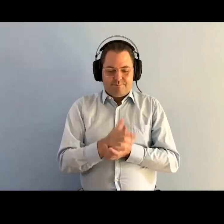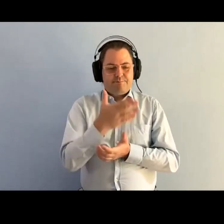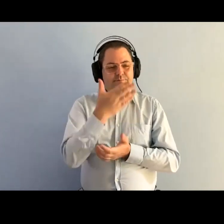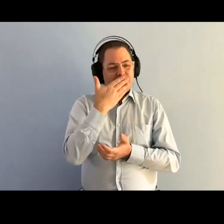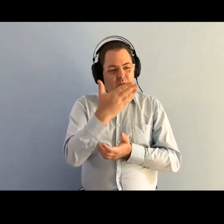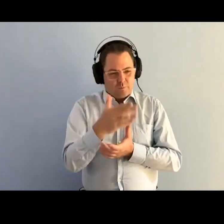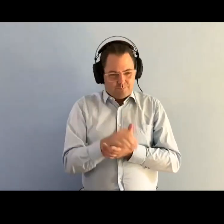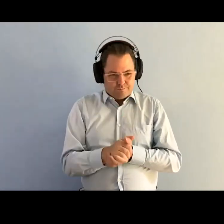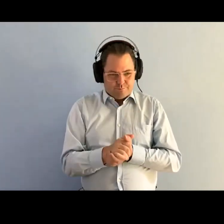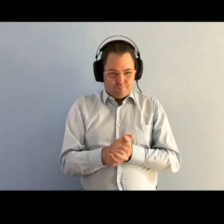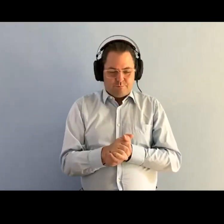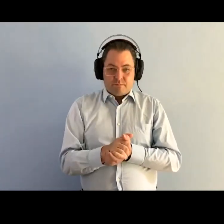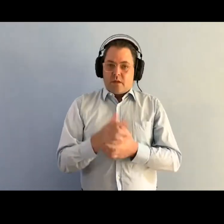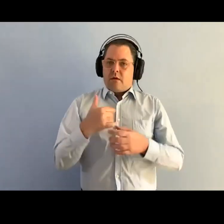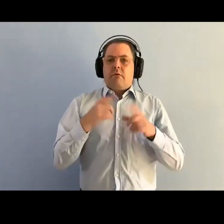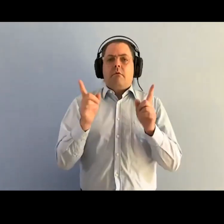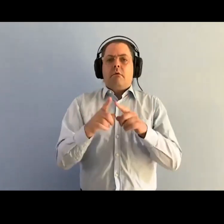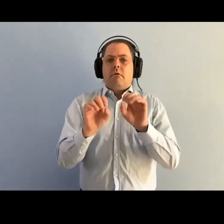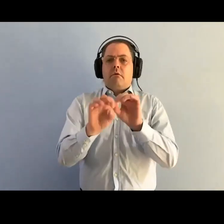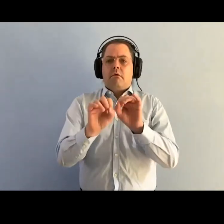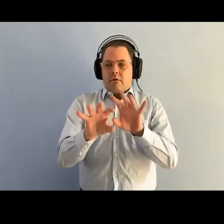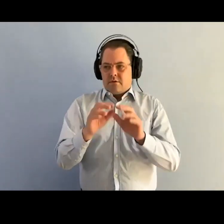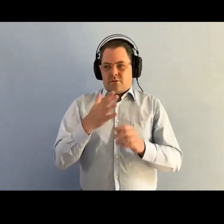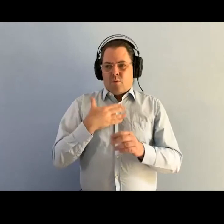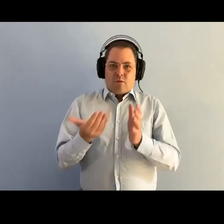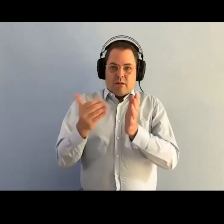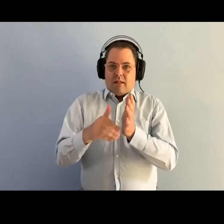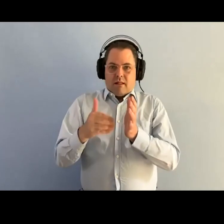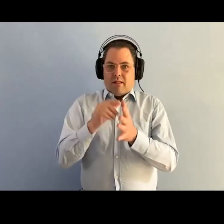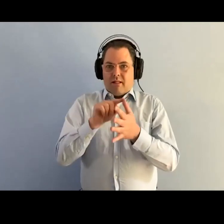mic, so that we can hear you. Sien, over to you.